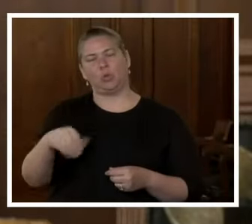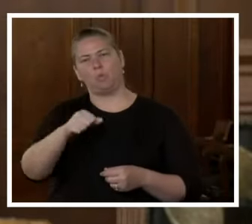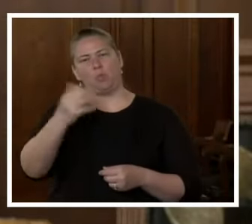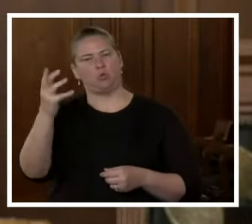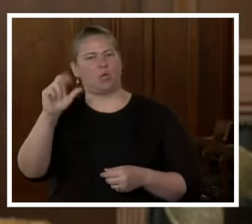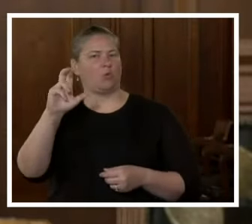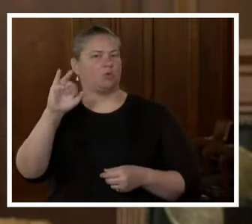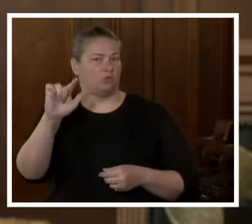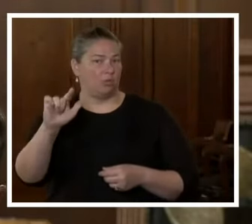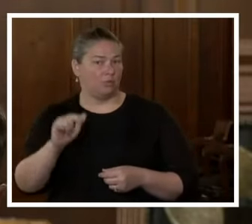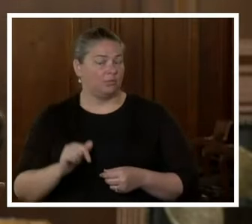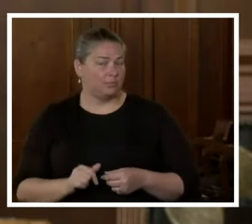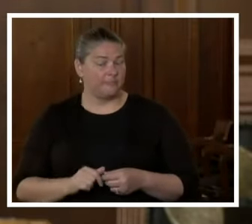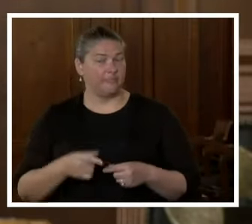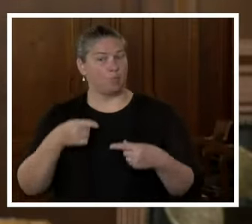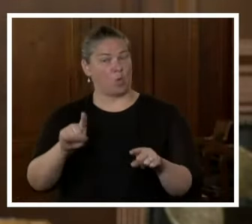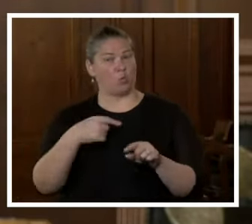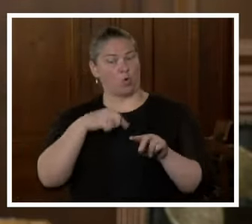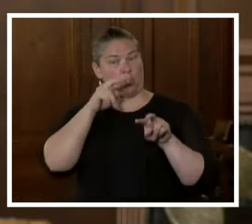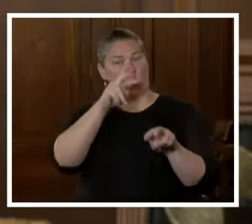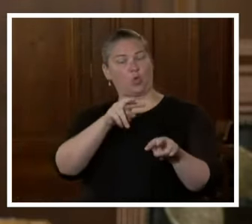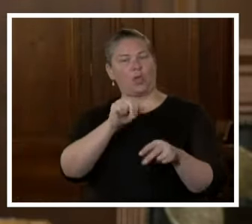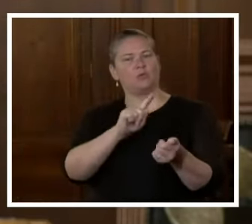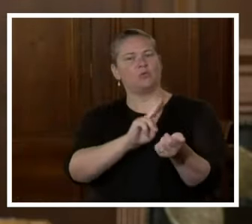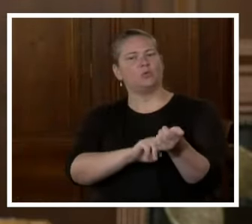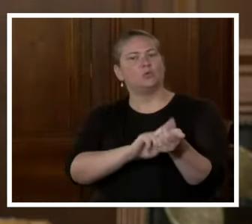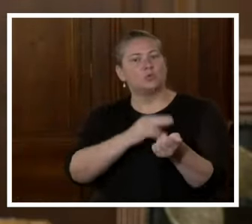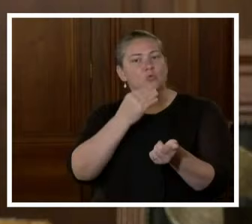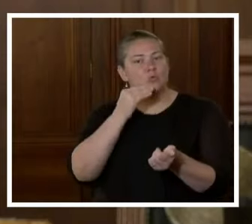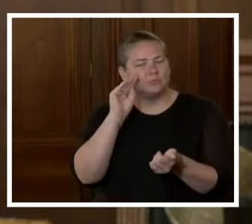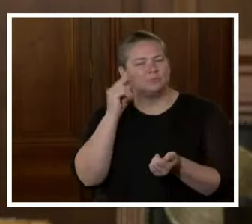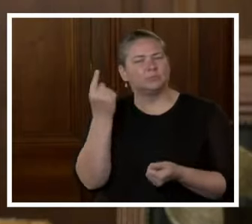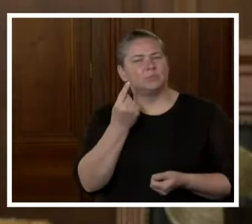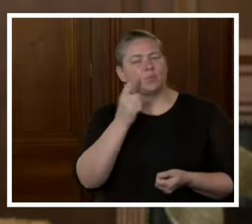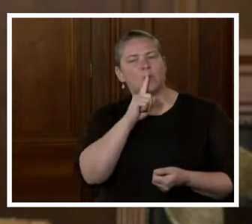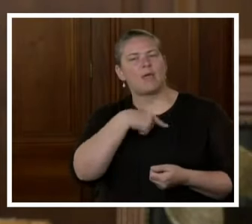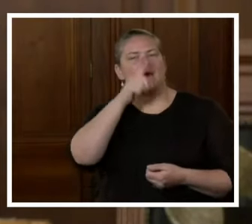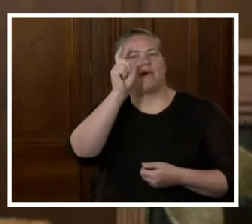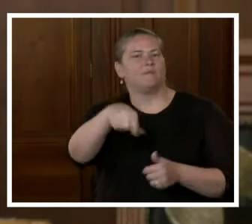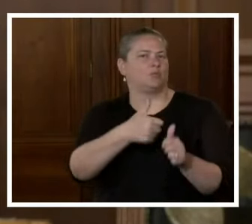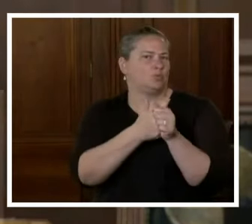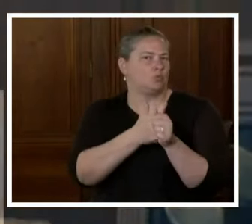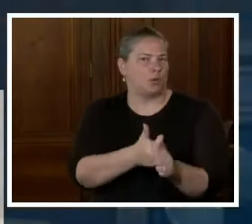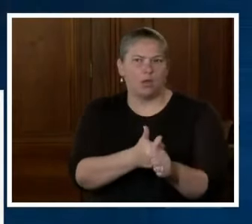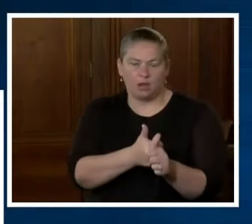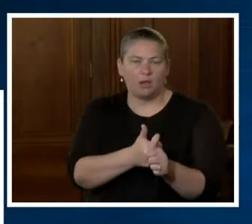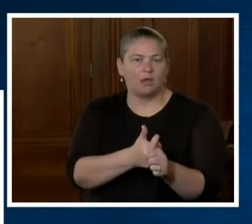WHERE OUR NUMBERS ARE TODAY AND GIVE US HIS ANALYSIS ON WHERE WE